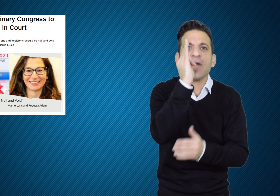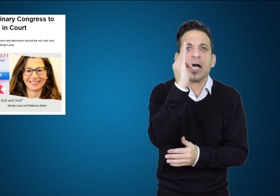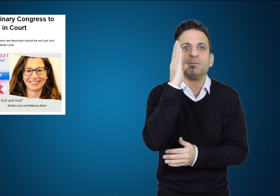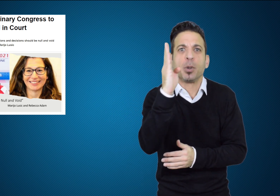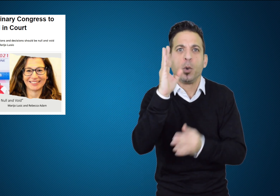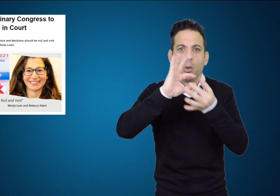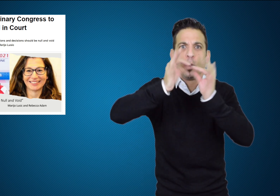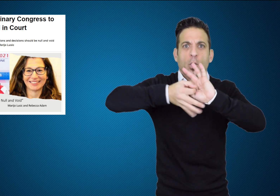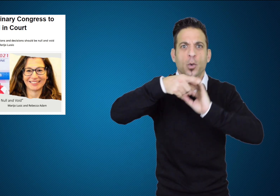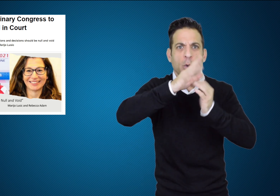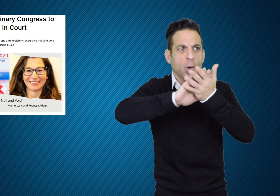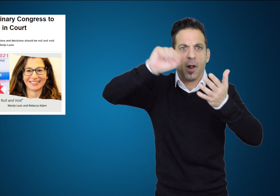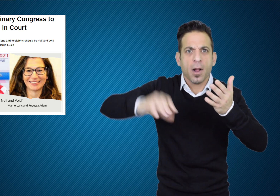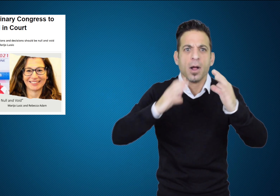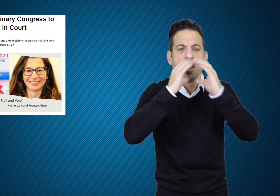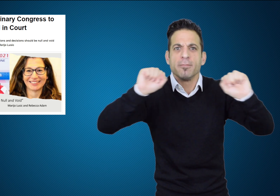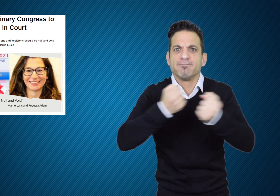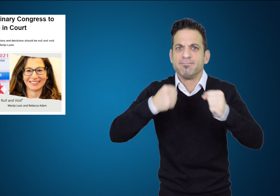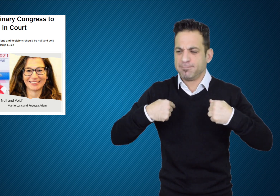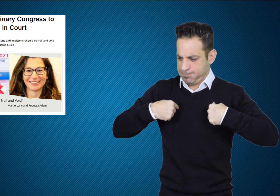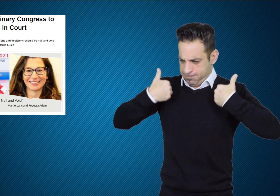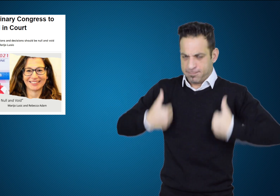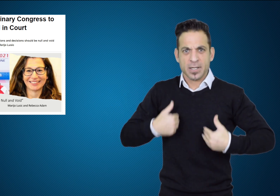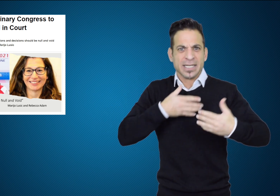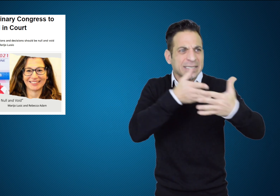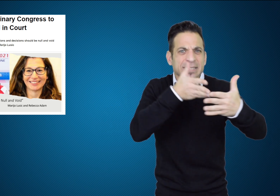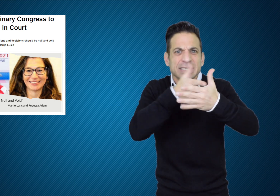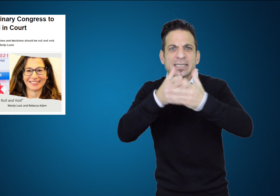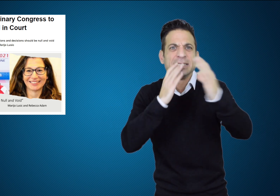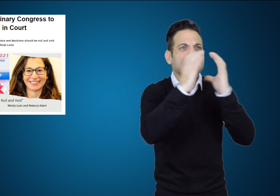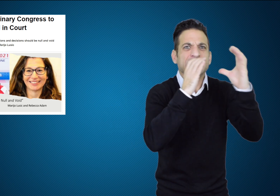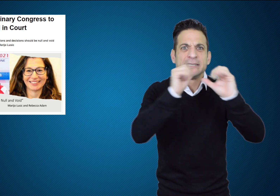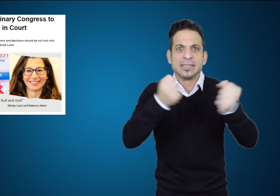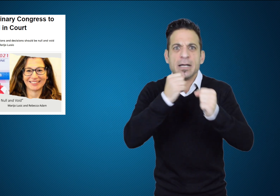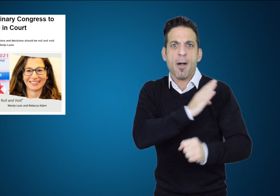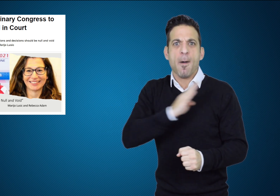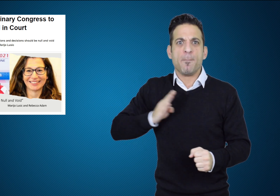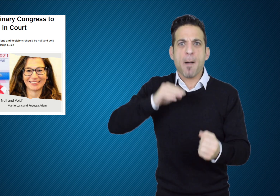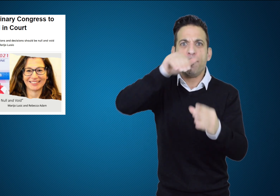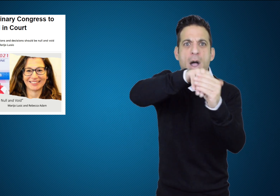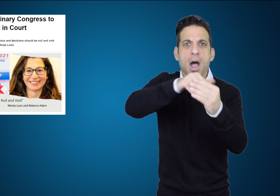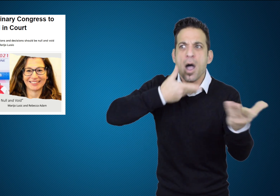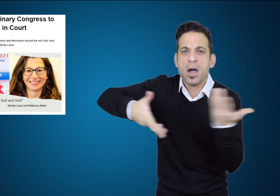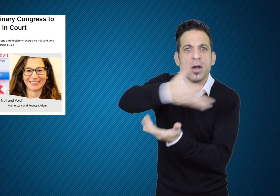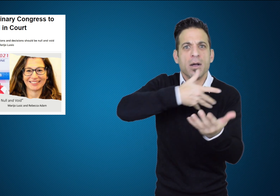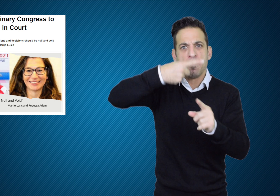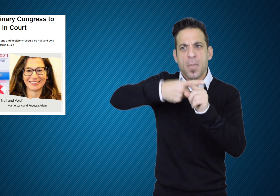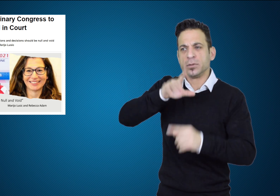ICSD's Facebook account or website denying them with the means of communicating with ICSD country members and associate members,